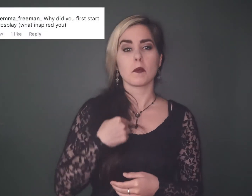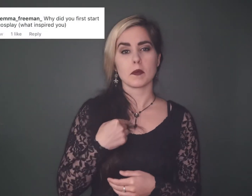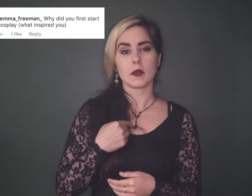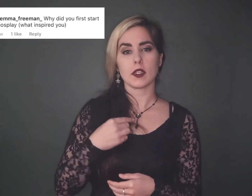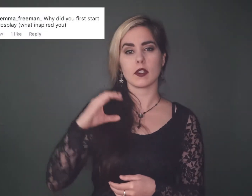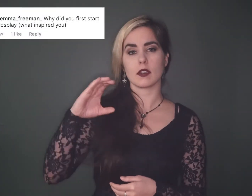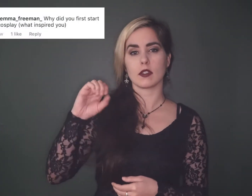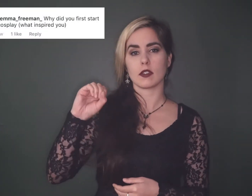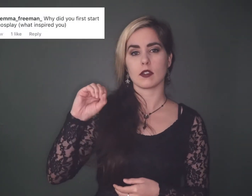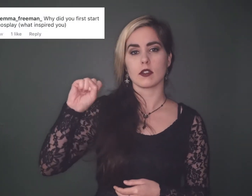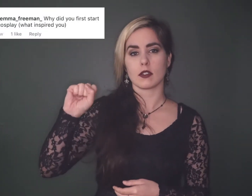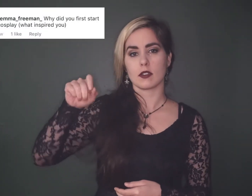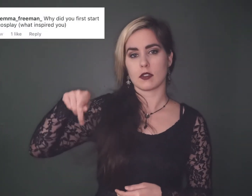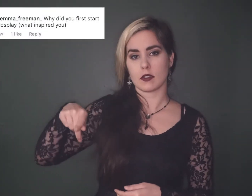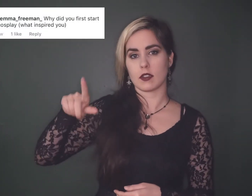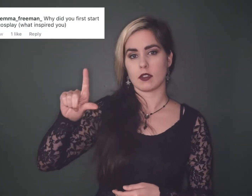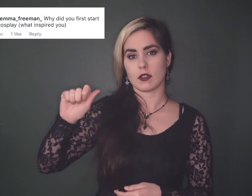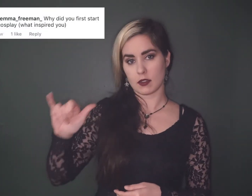Why did you first start cosplay, what inspired you?